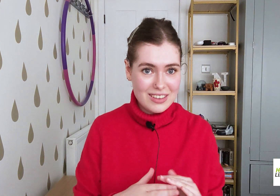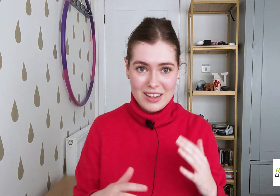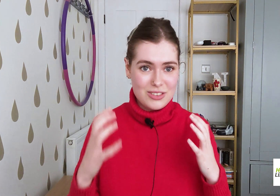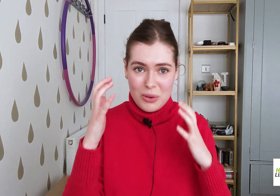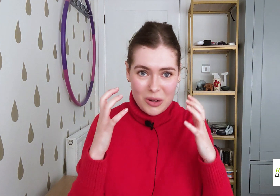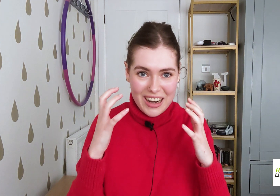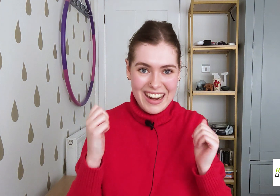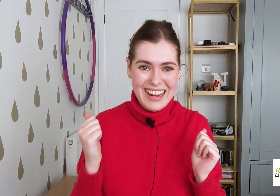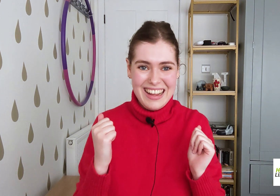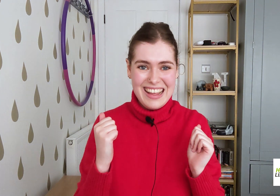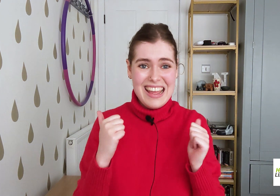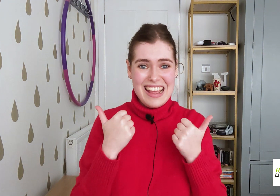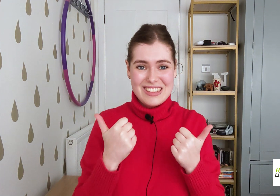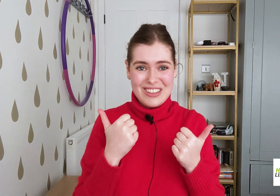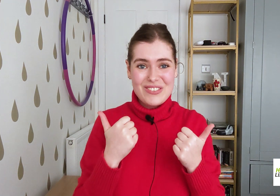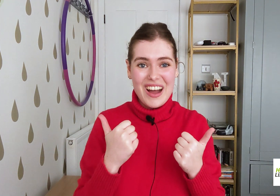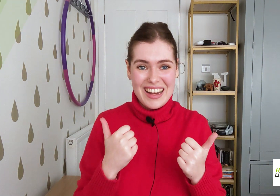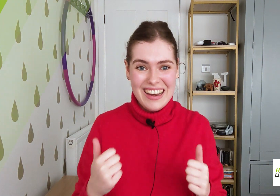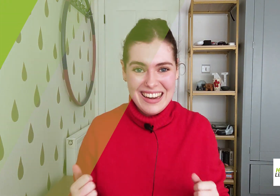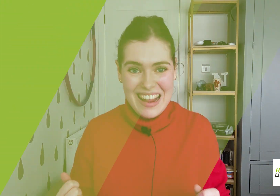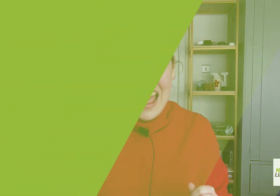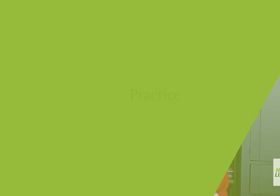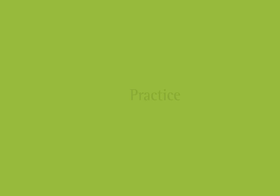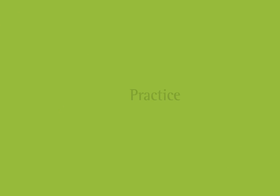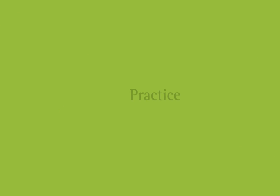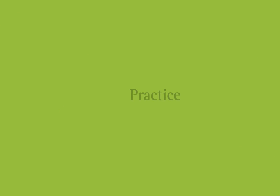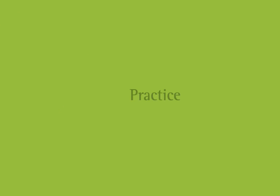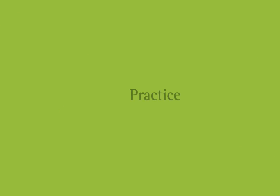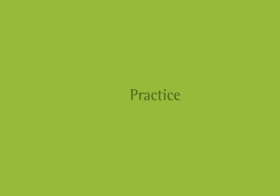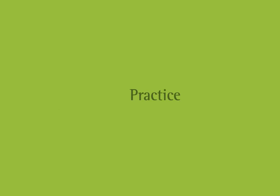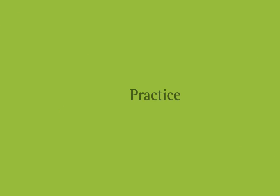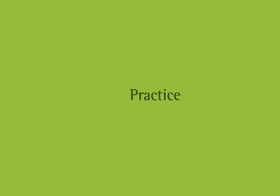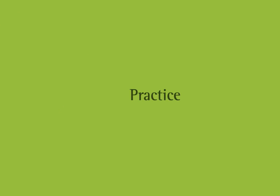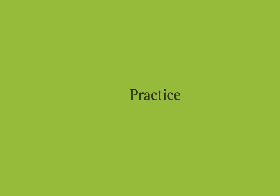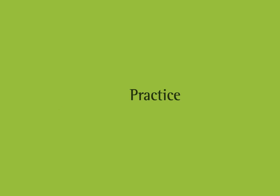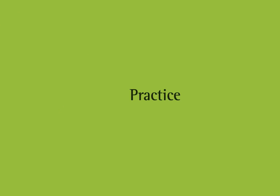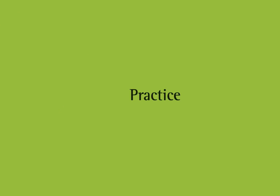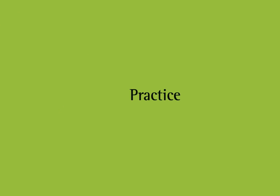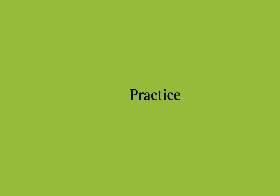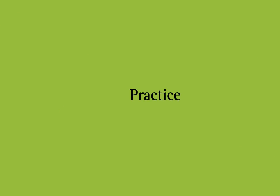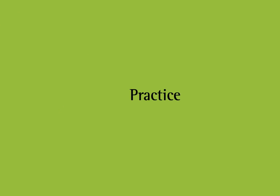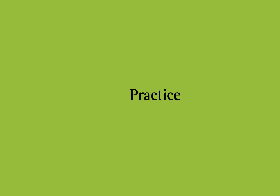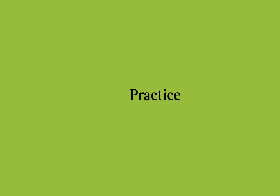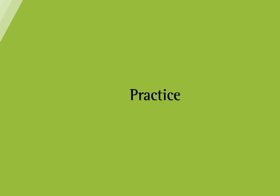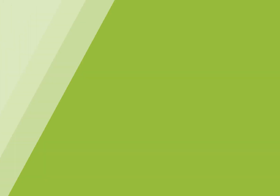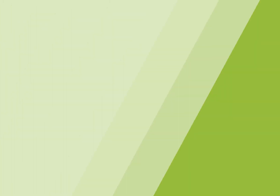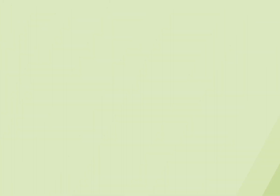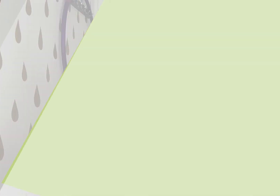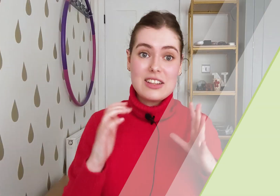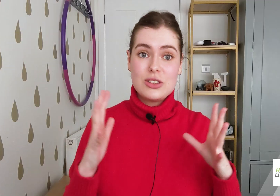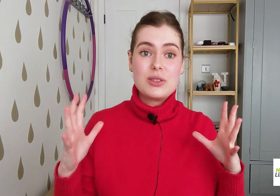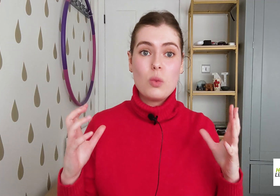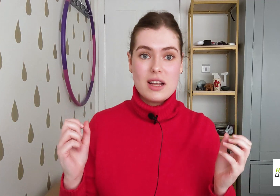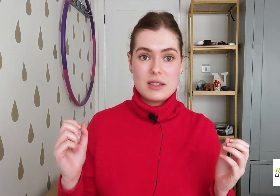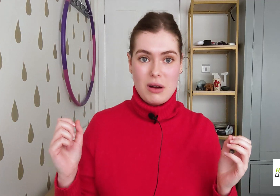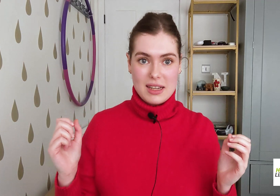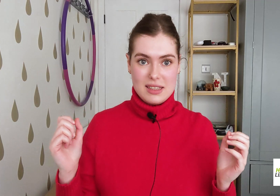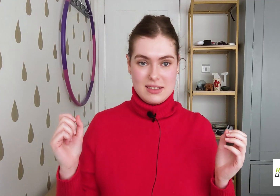Yeah, don't worry. It's your fine. So let's do some words. Practice.